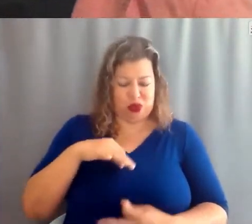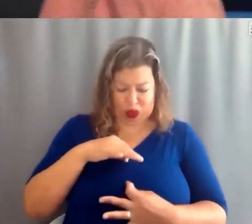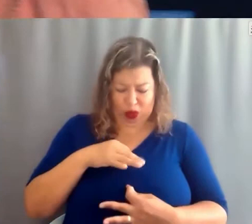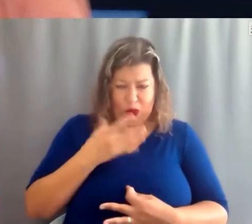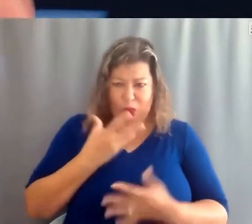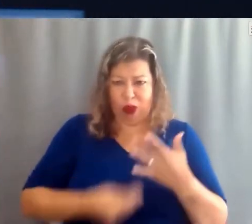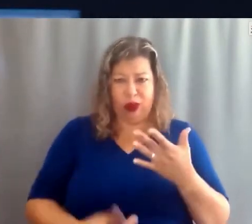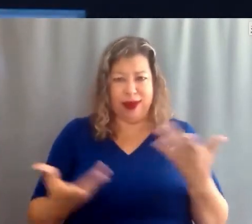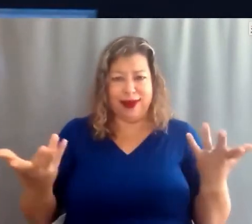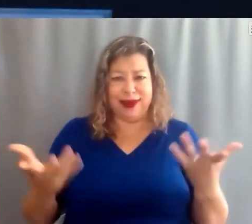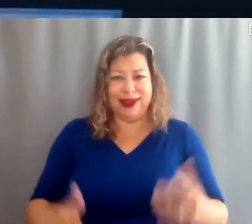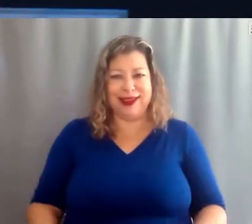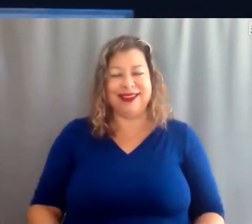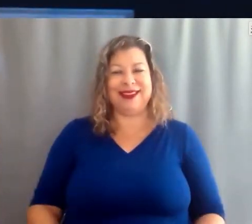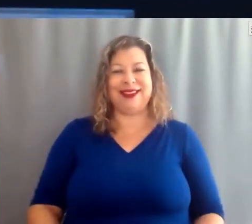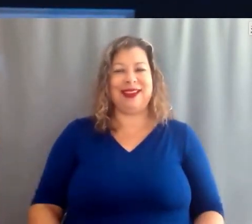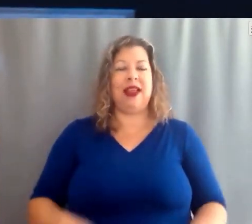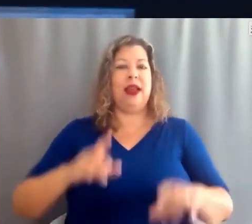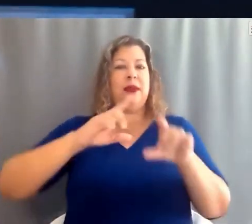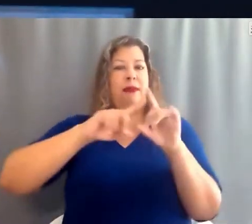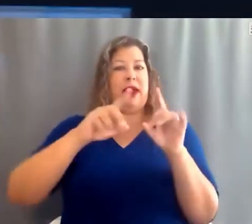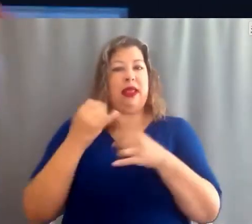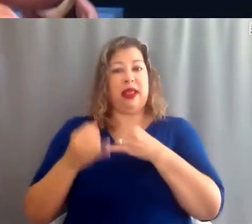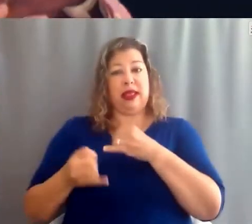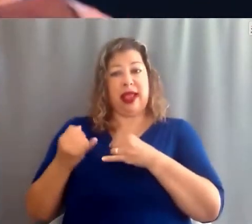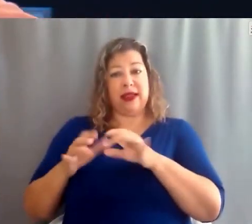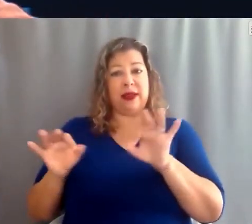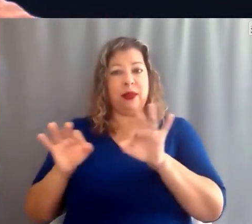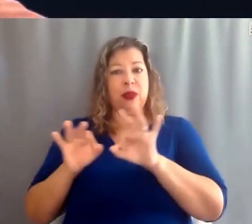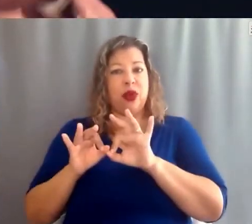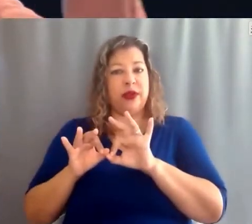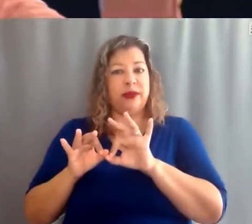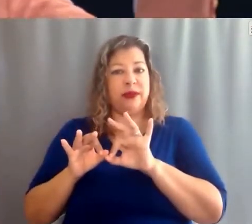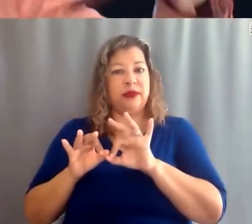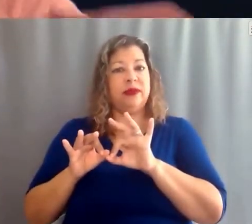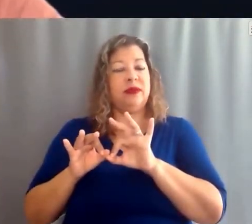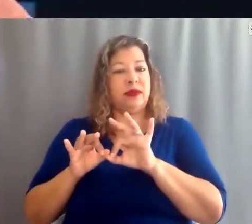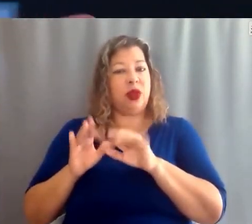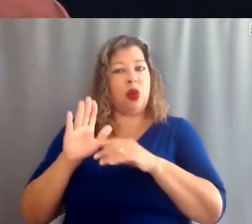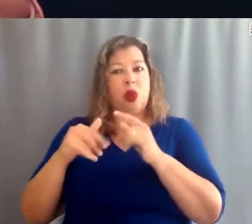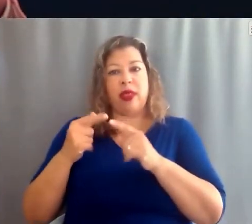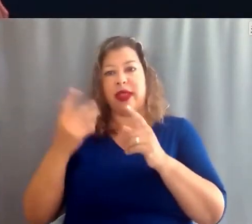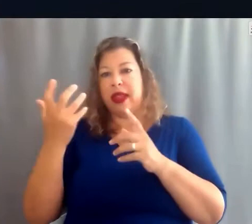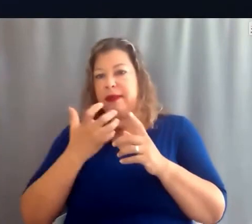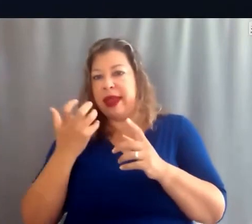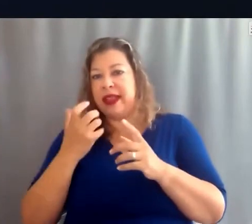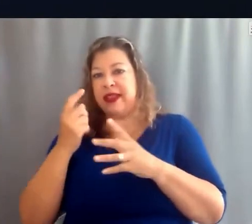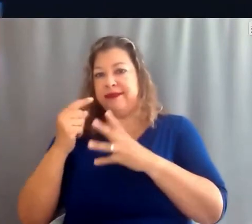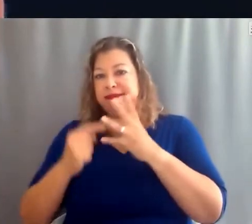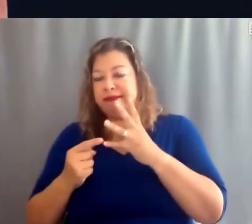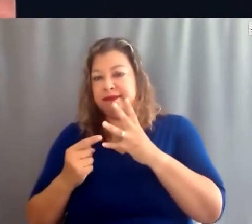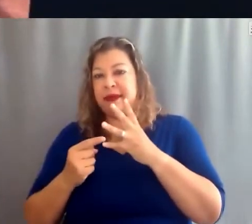But the last really important piece, in addition to all these amazing features of the classroom, as we envision